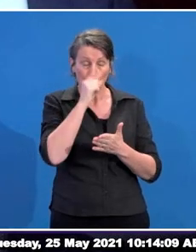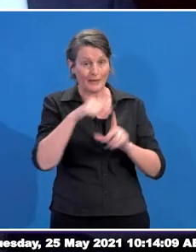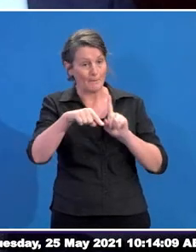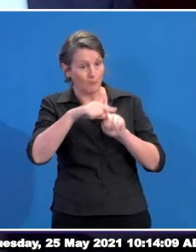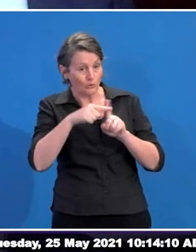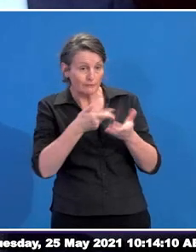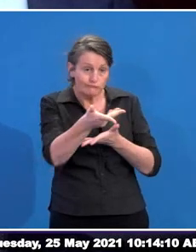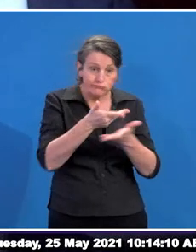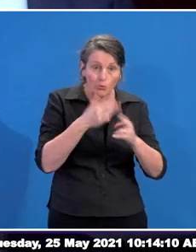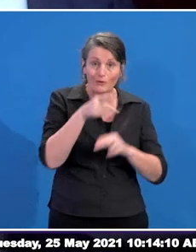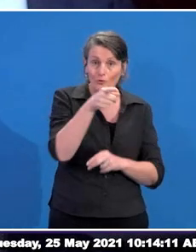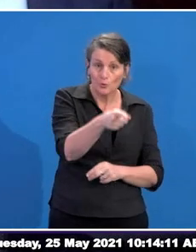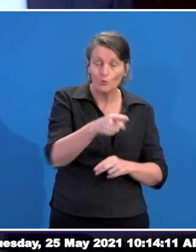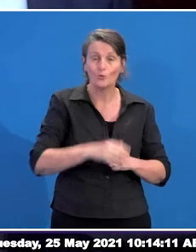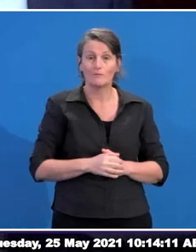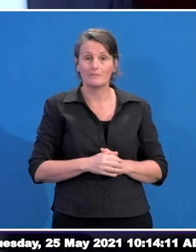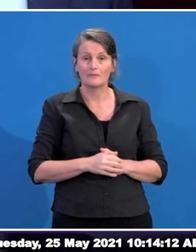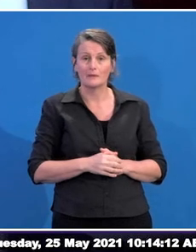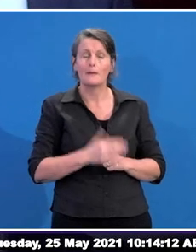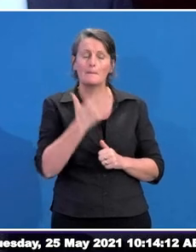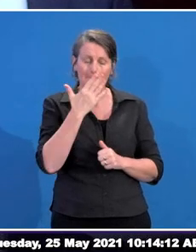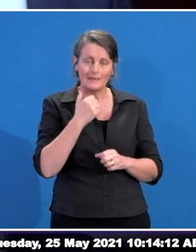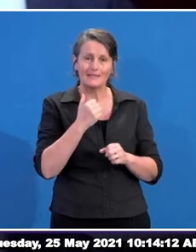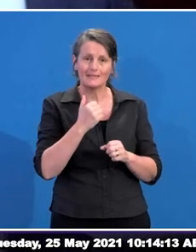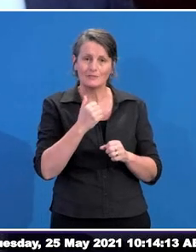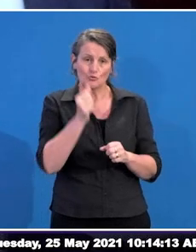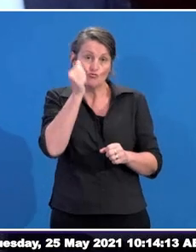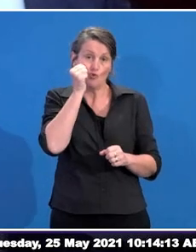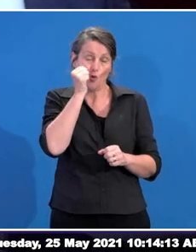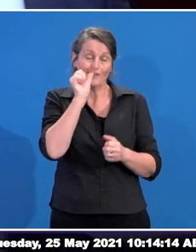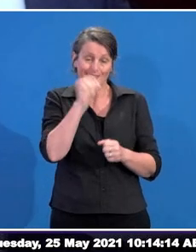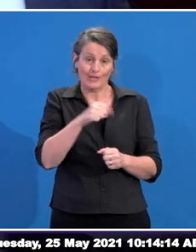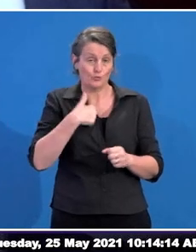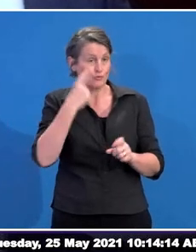Be assured that discussions are focused on improving the situation."